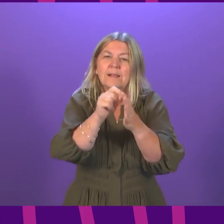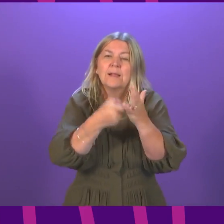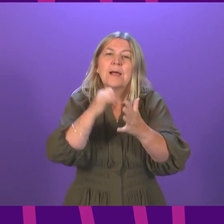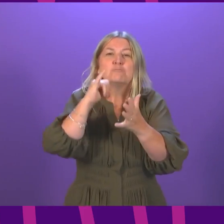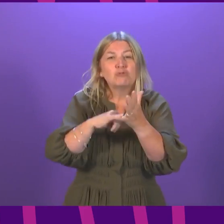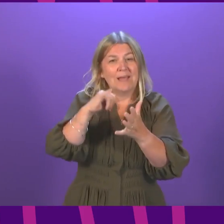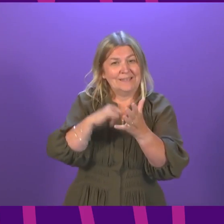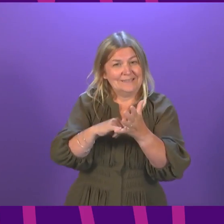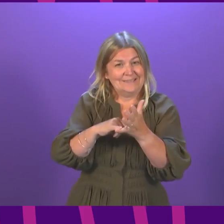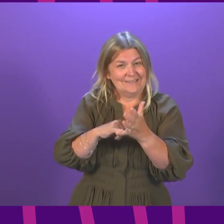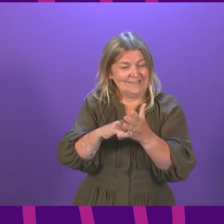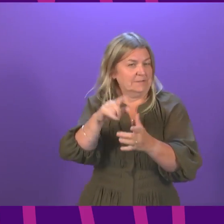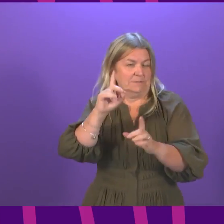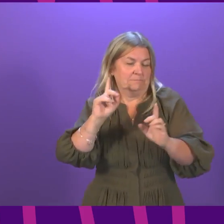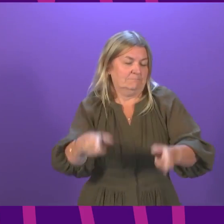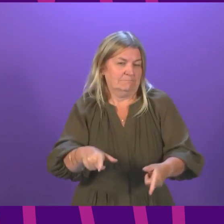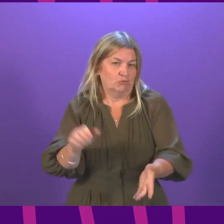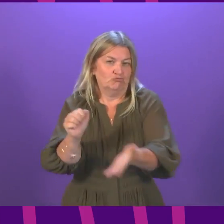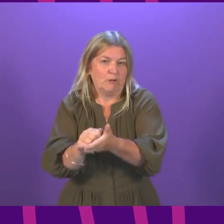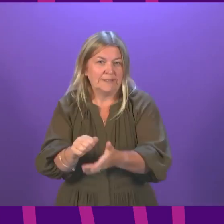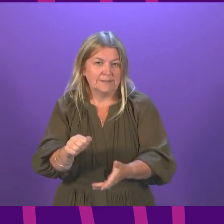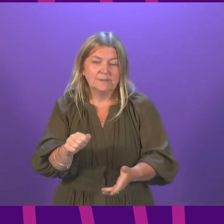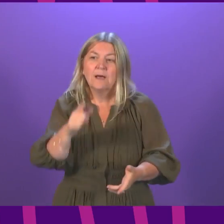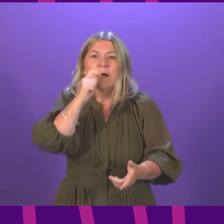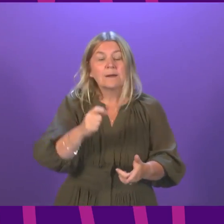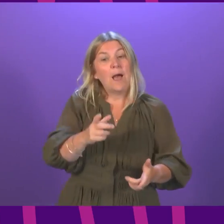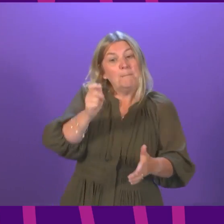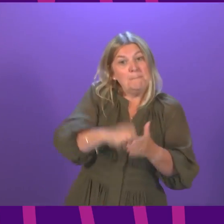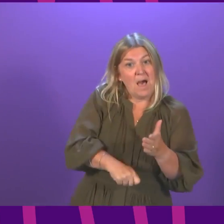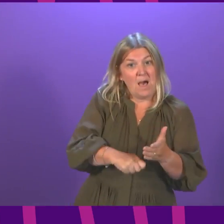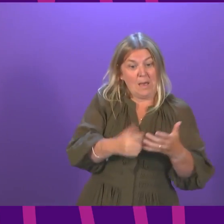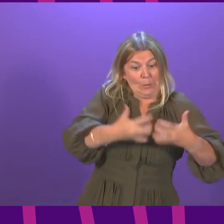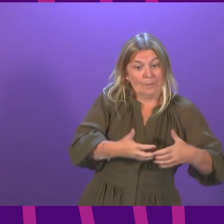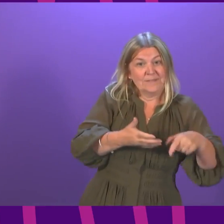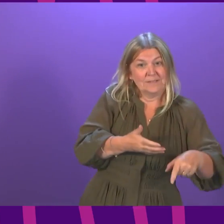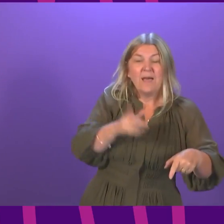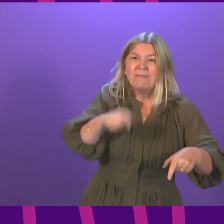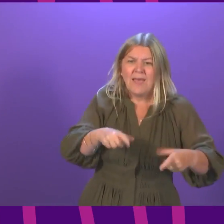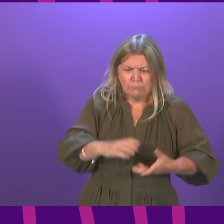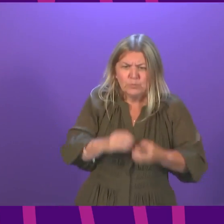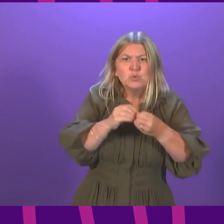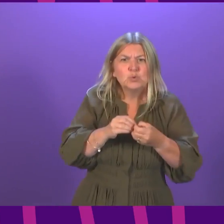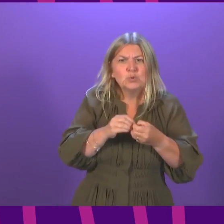access pill presses and produce vast quantities of street Valium and sell it for pennies in